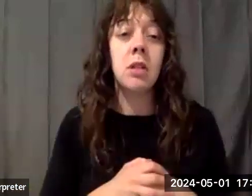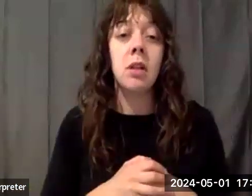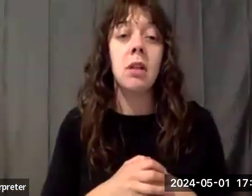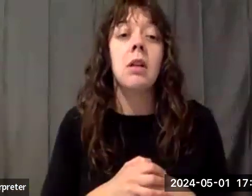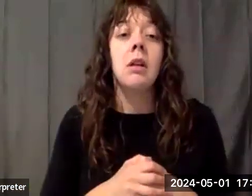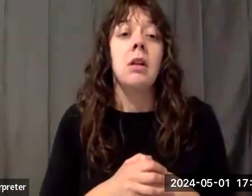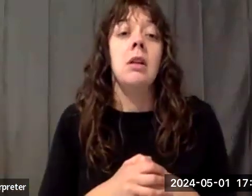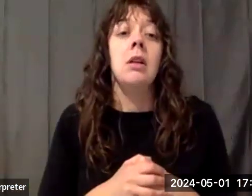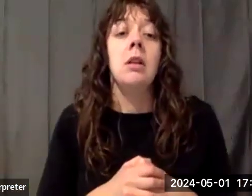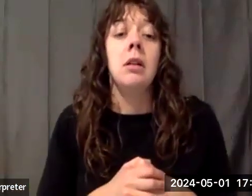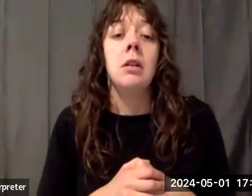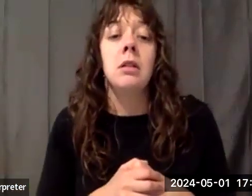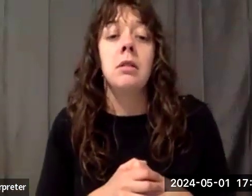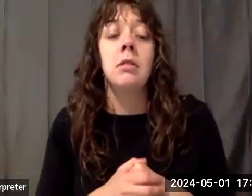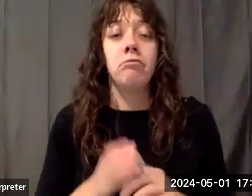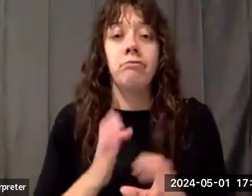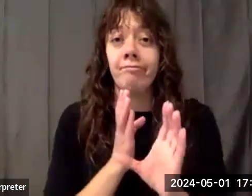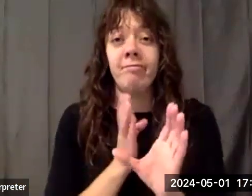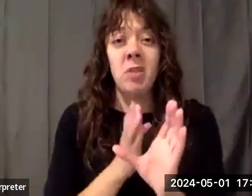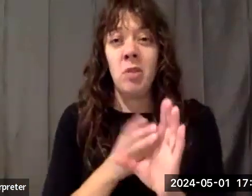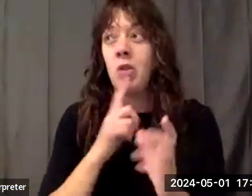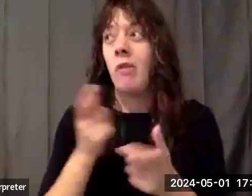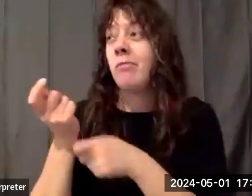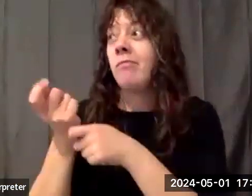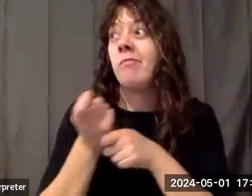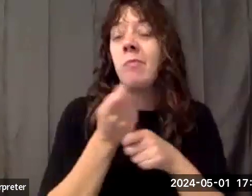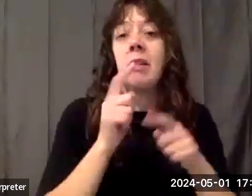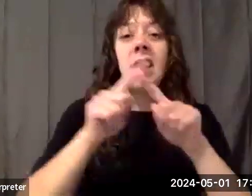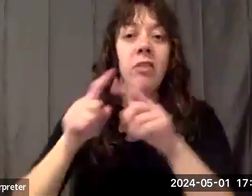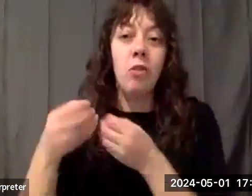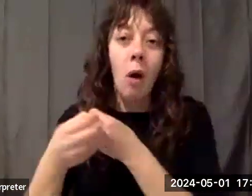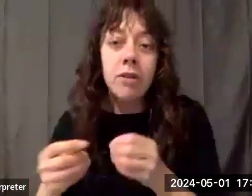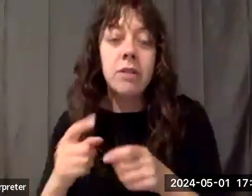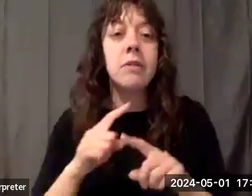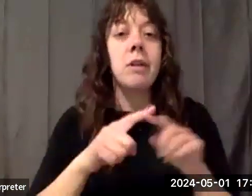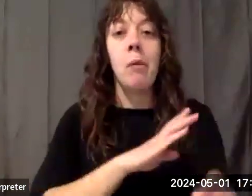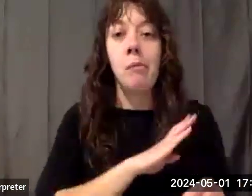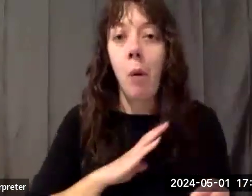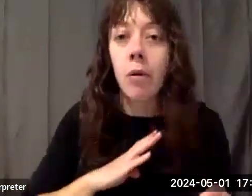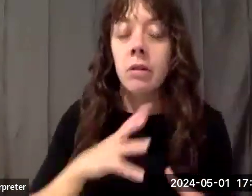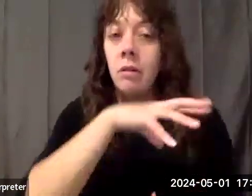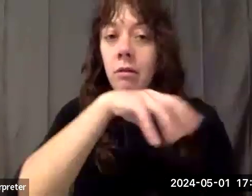as the examining board of psychology, being able to engage in conversation.